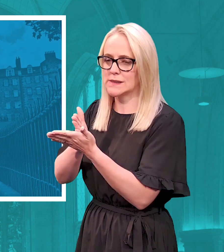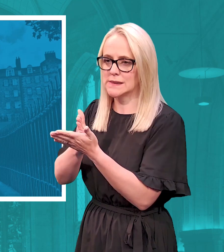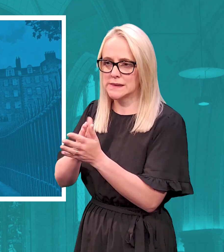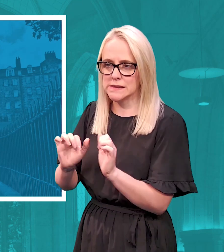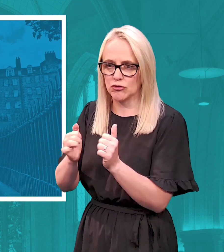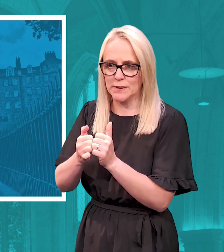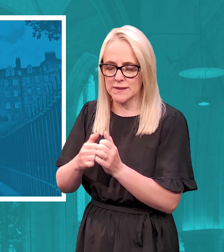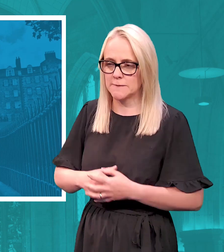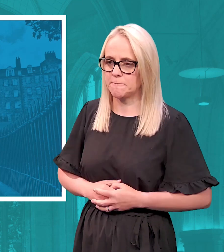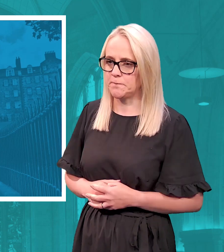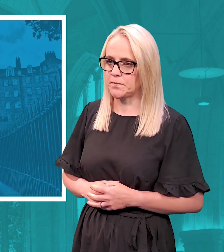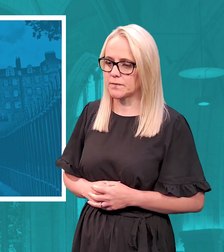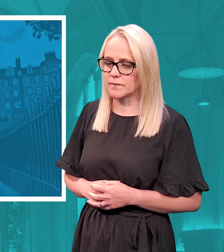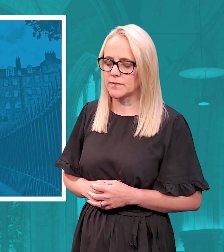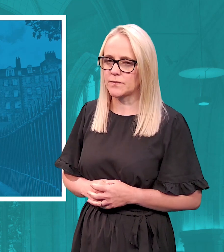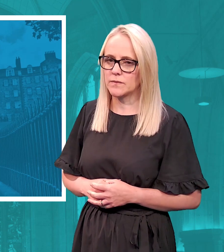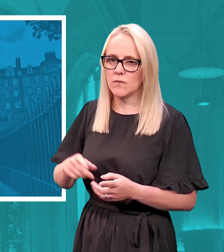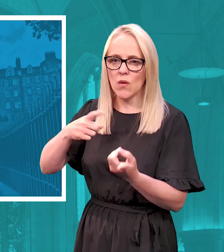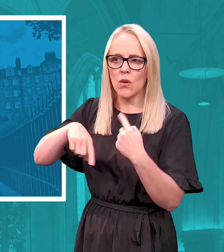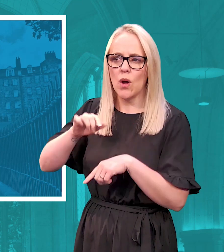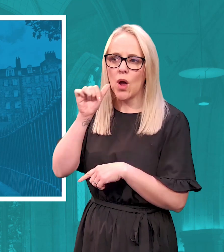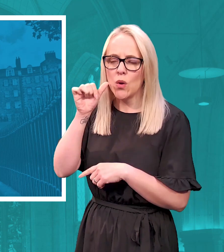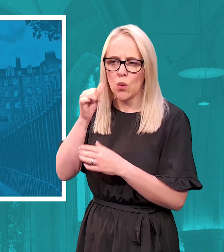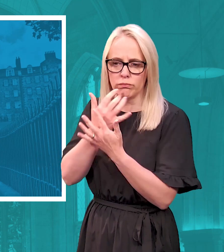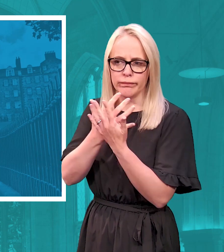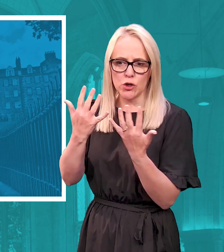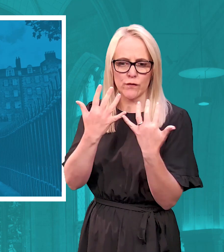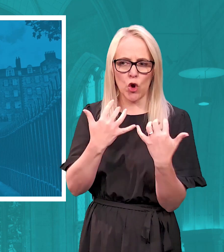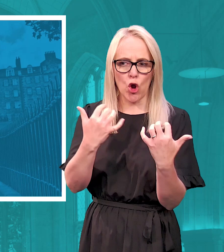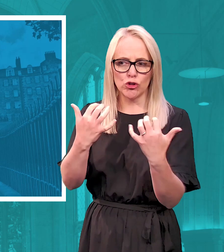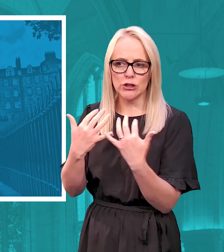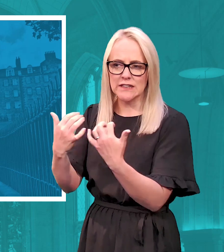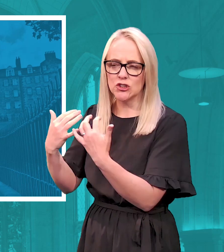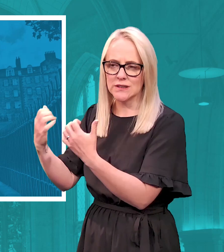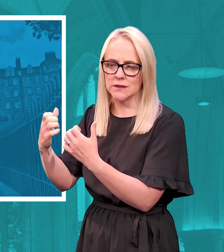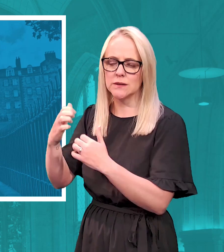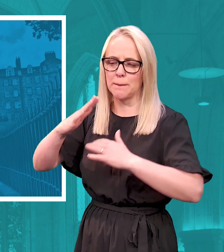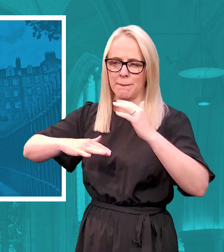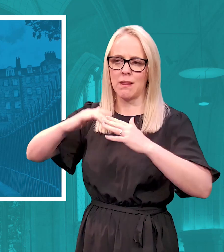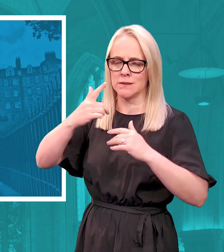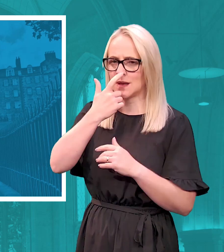For we all know that for many congregations, buildings are a problem, maybe even a burden.